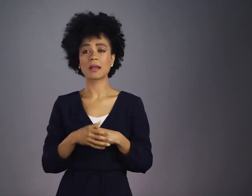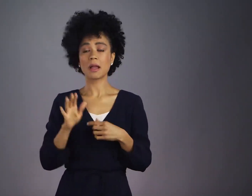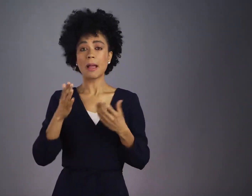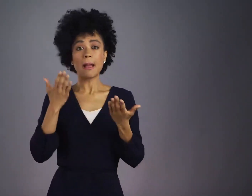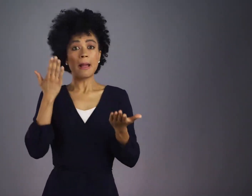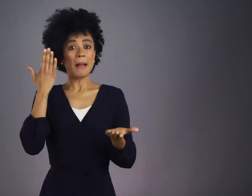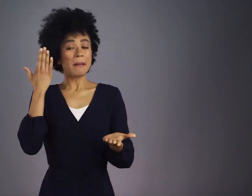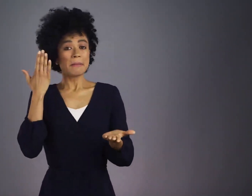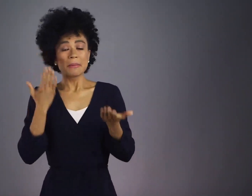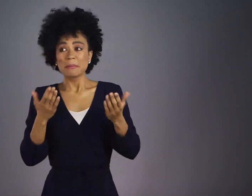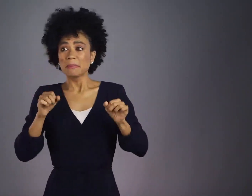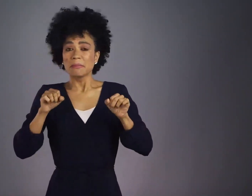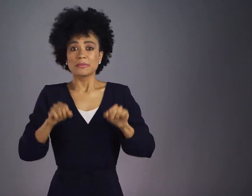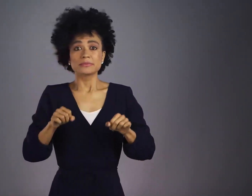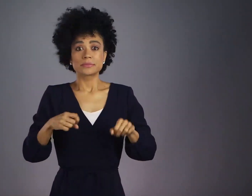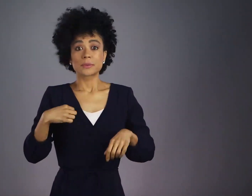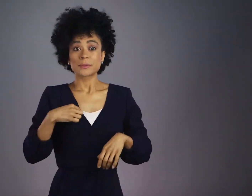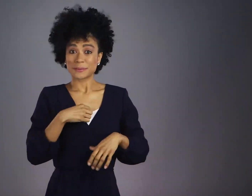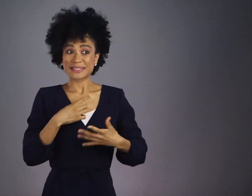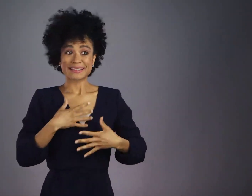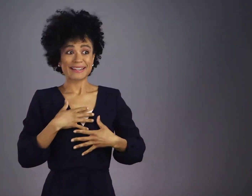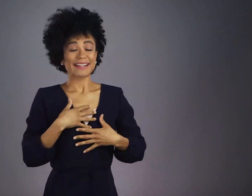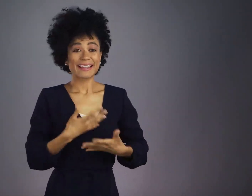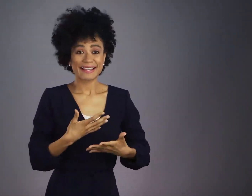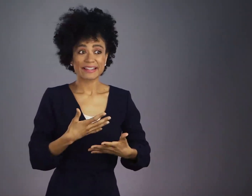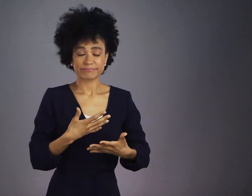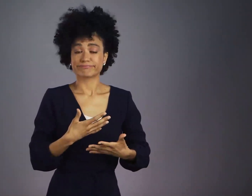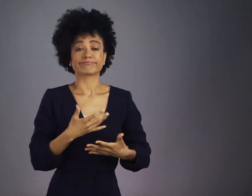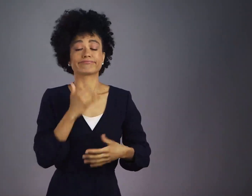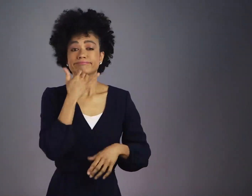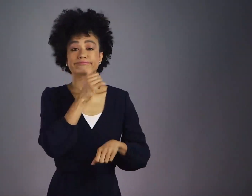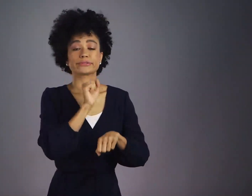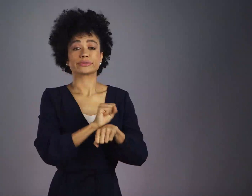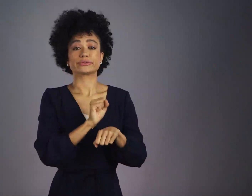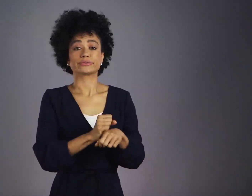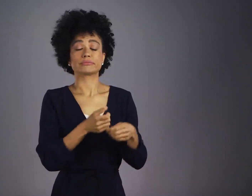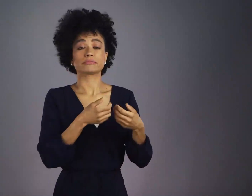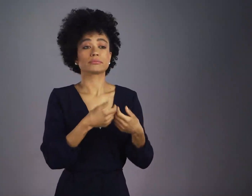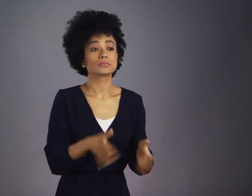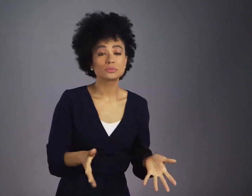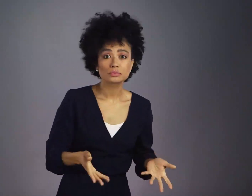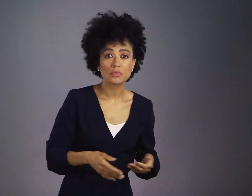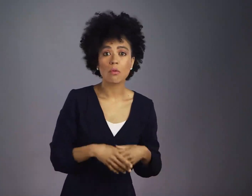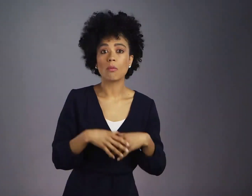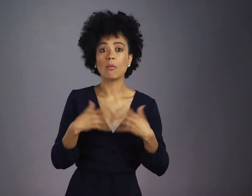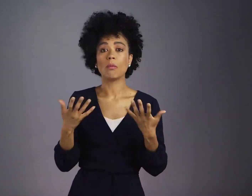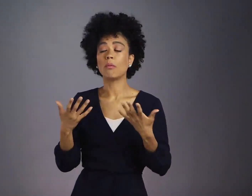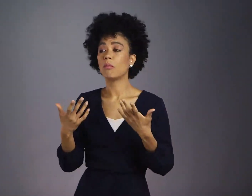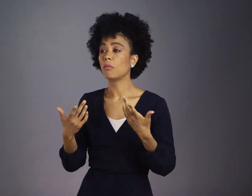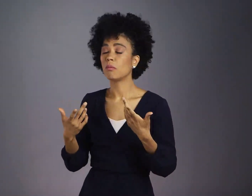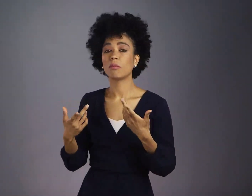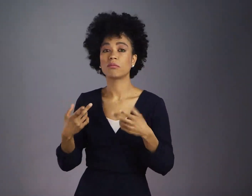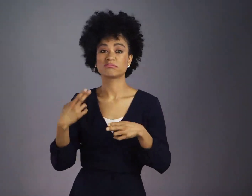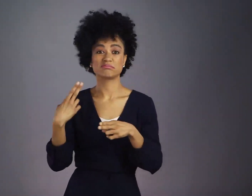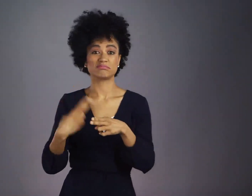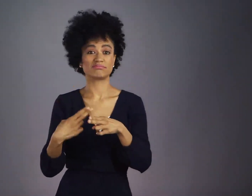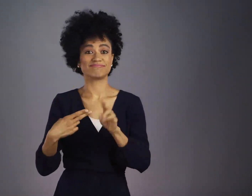We may lose our position or reputation or face jail, but we are willing.